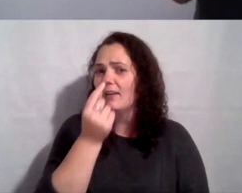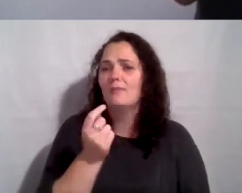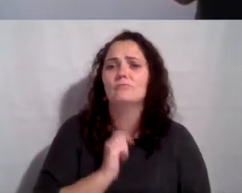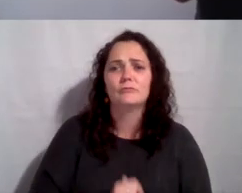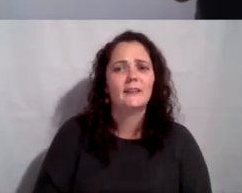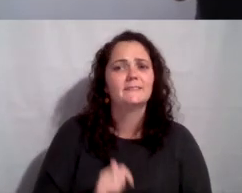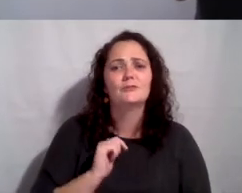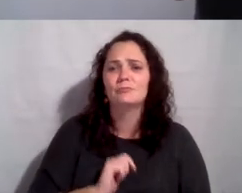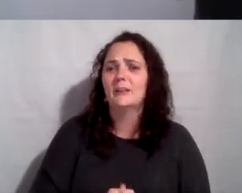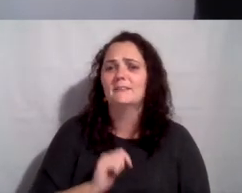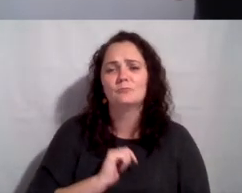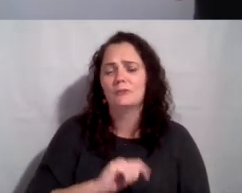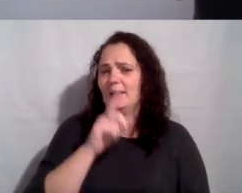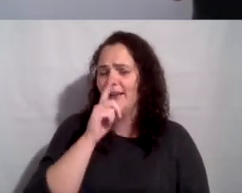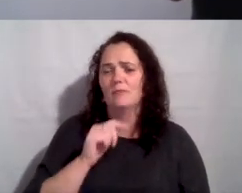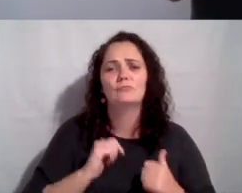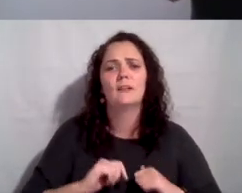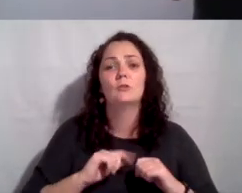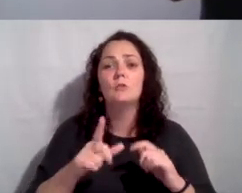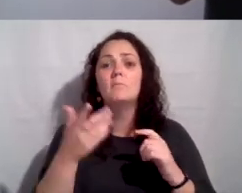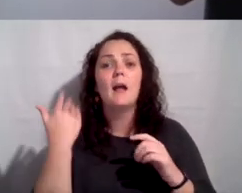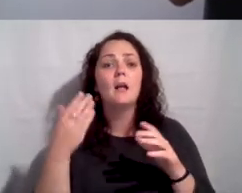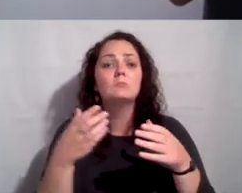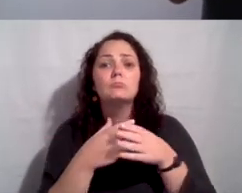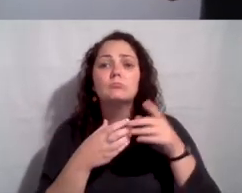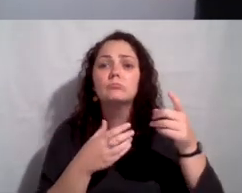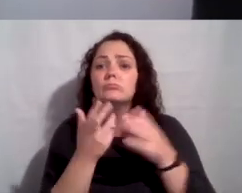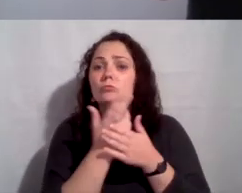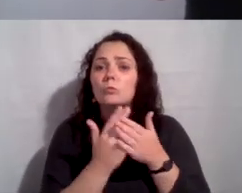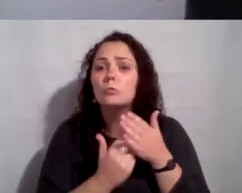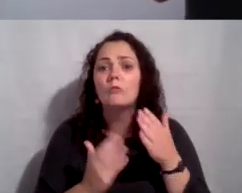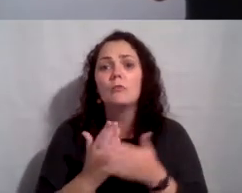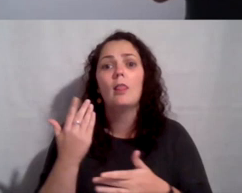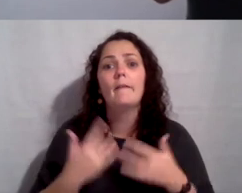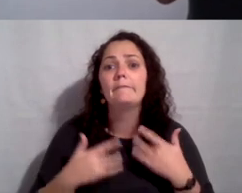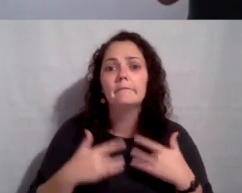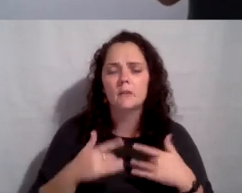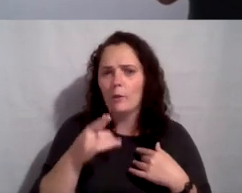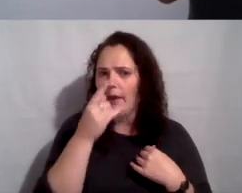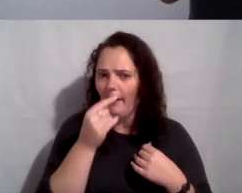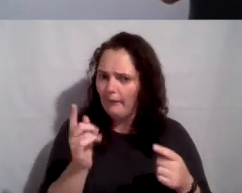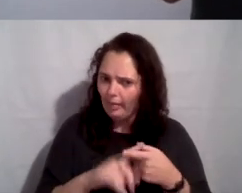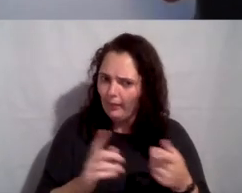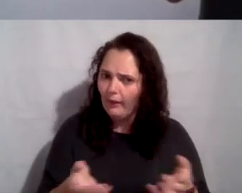for those of you who do go to life drawing groups or have a lot of experience life drawing, this is something that you can practice even if